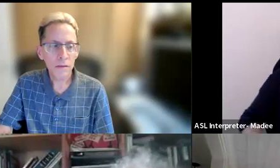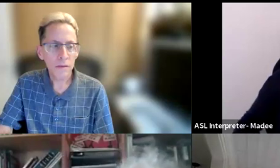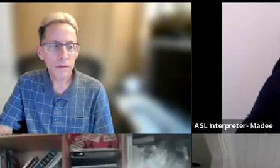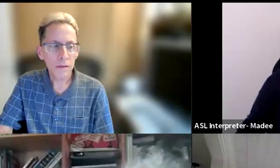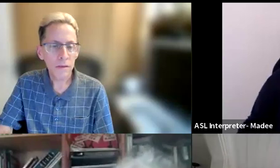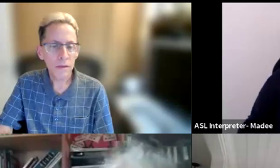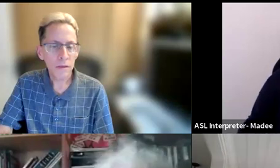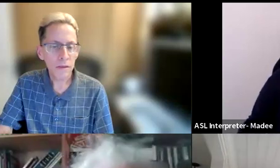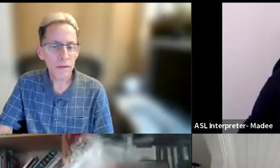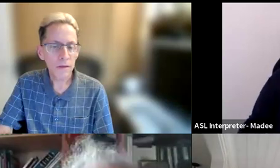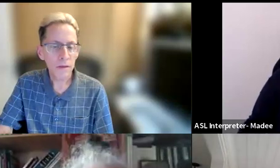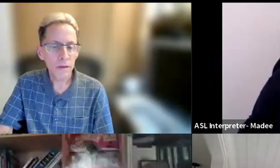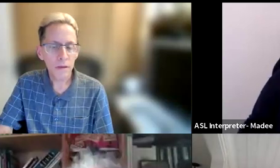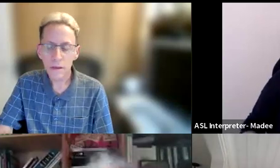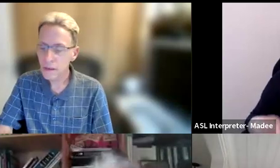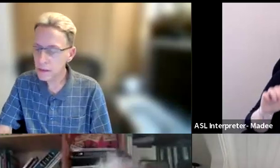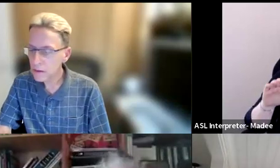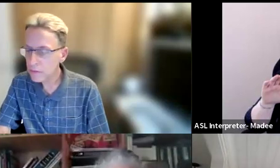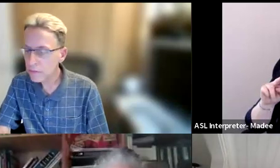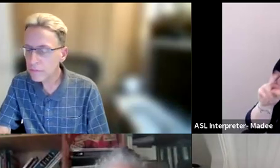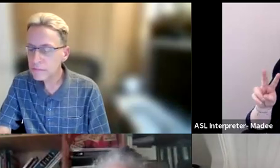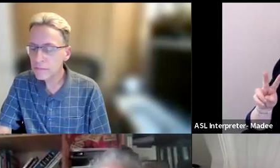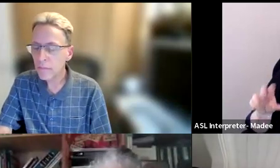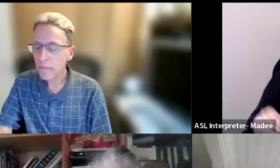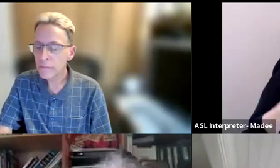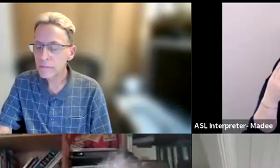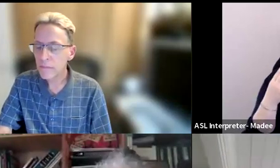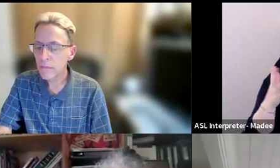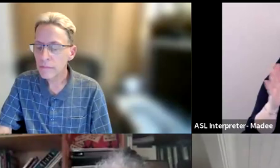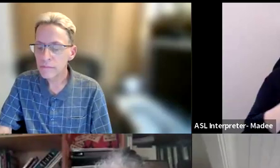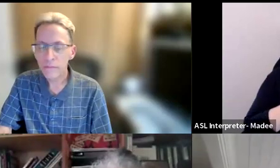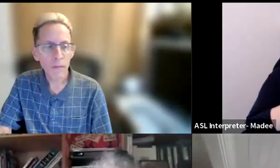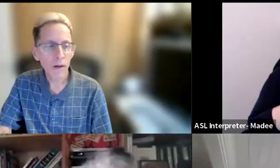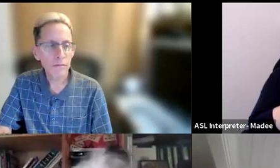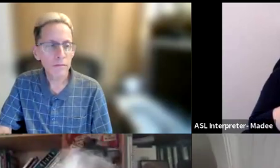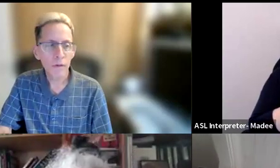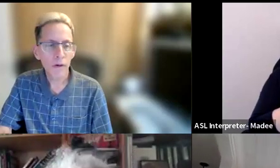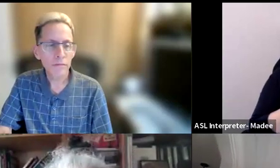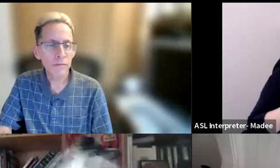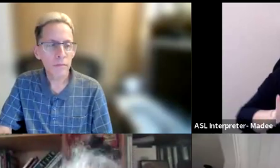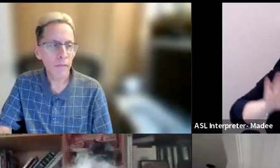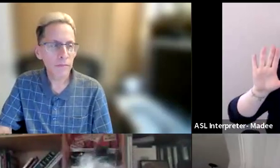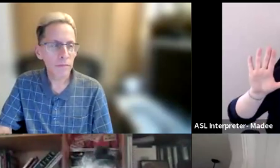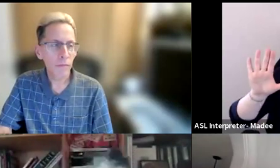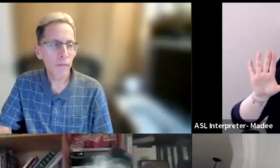Rebecca /APRIL: from ECNB. Oh, oh, oh, it's still! It's still up. I'm so sorry.